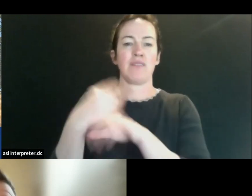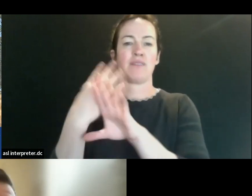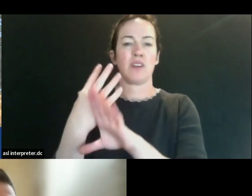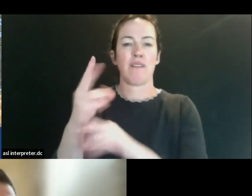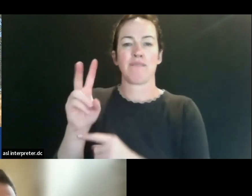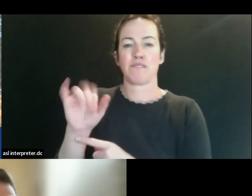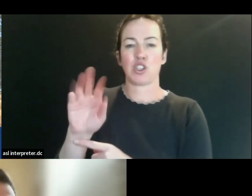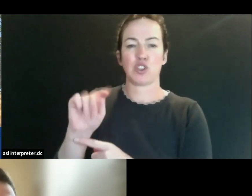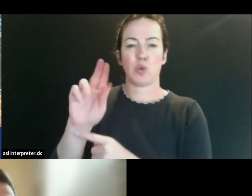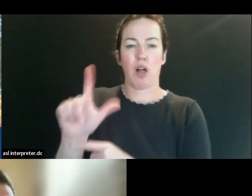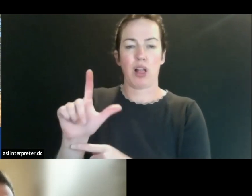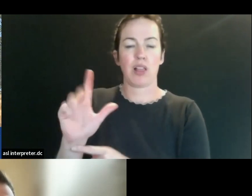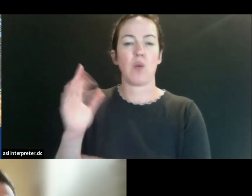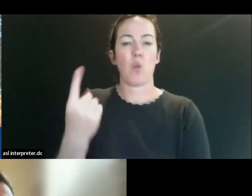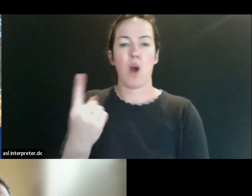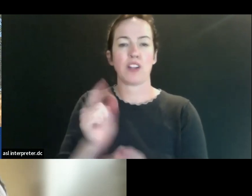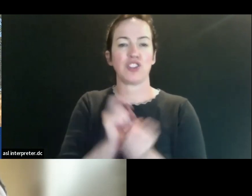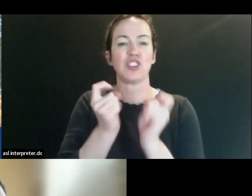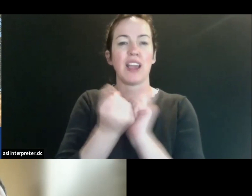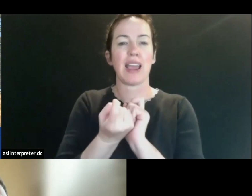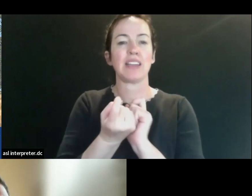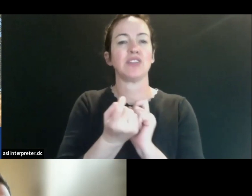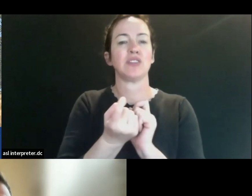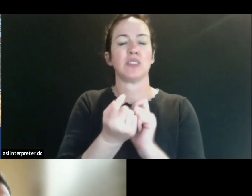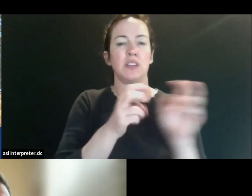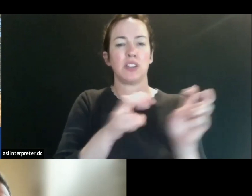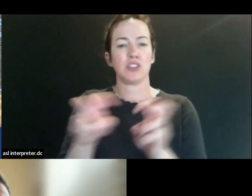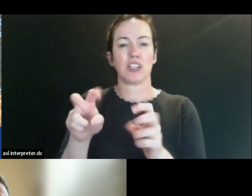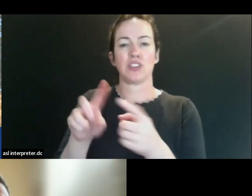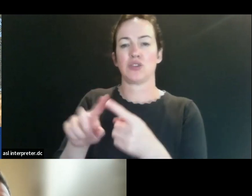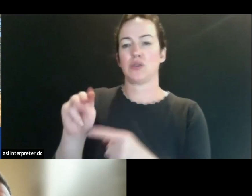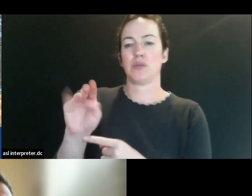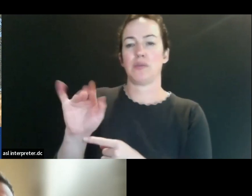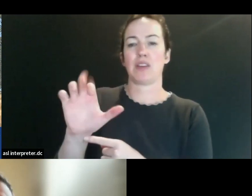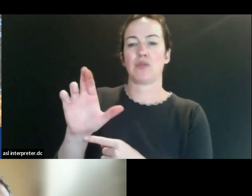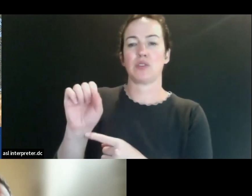one of our big innovations was just moving to Microsoft Teams and starting to integrate